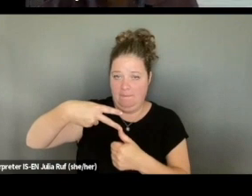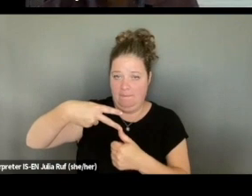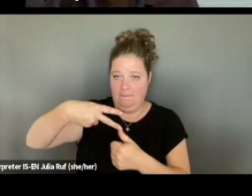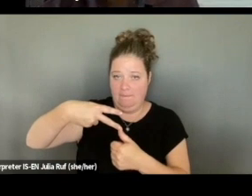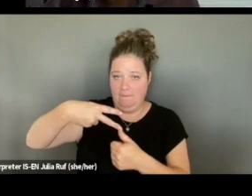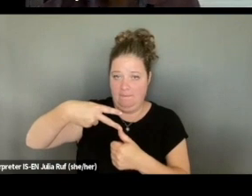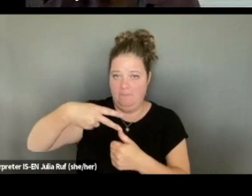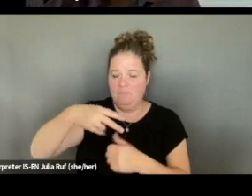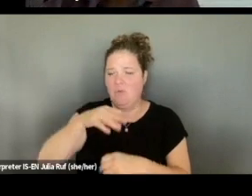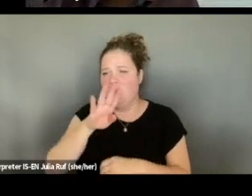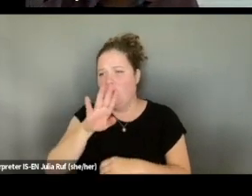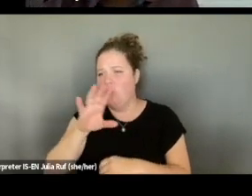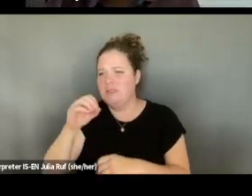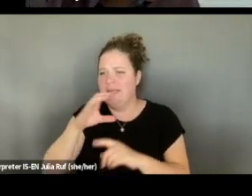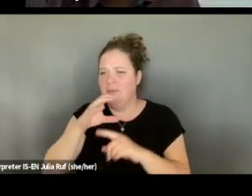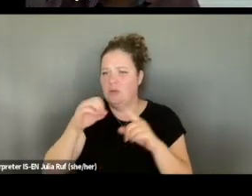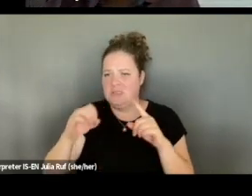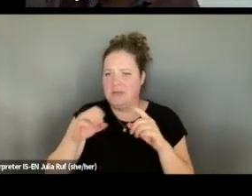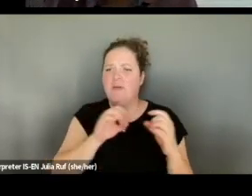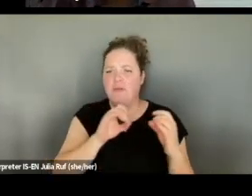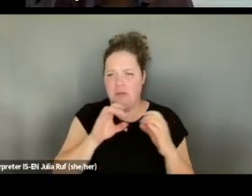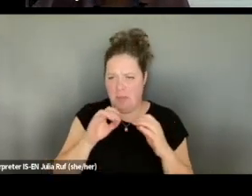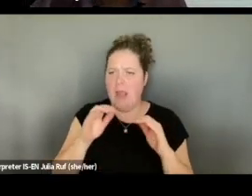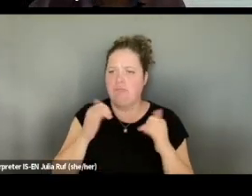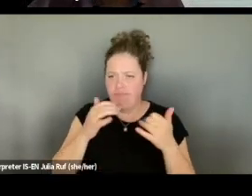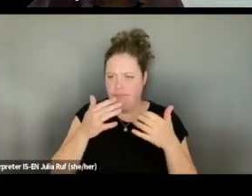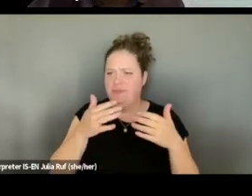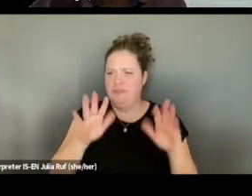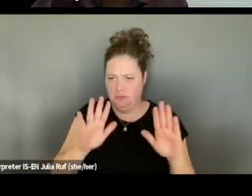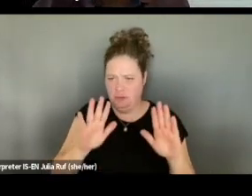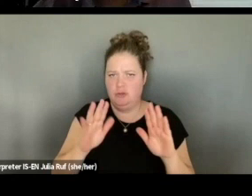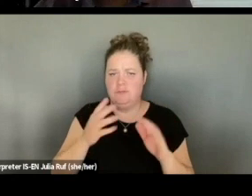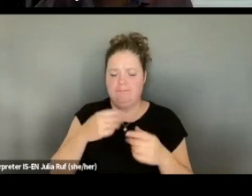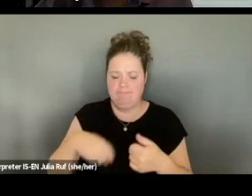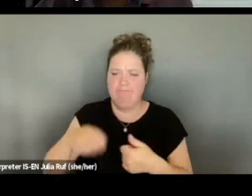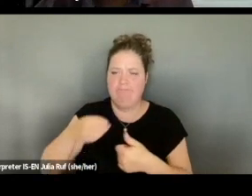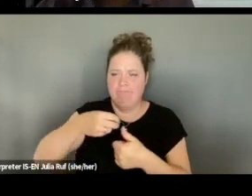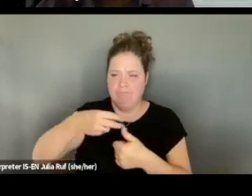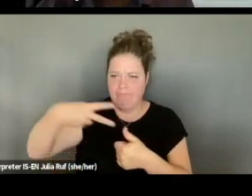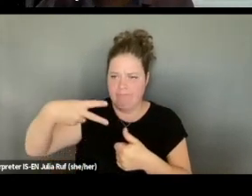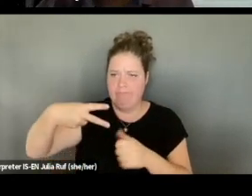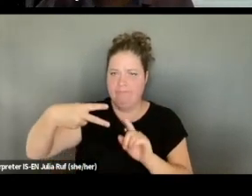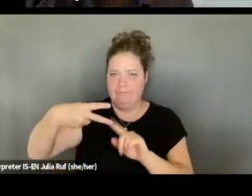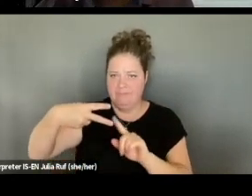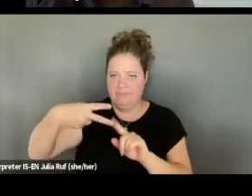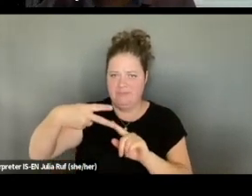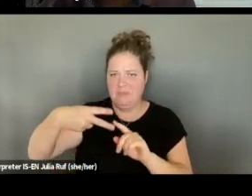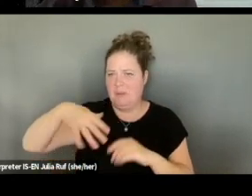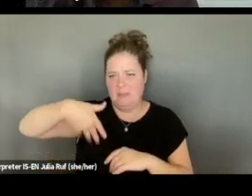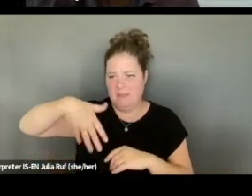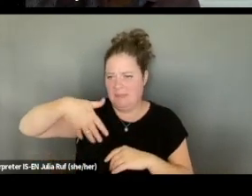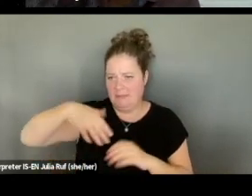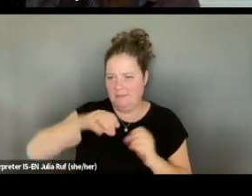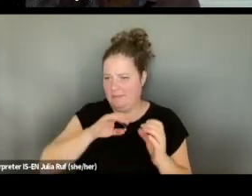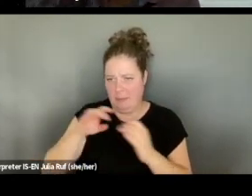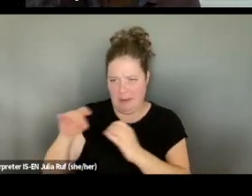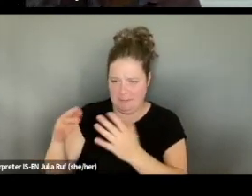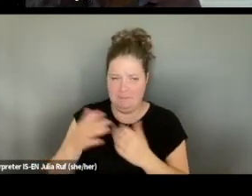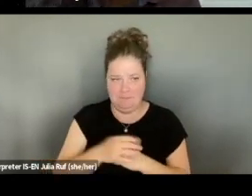60% -- have not. So, that's part of what we are looking into, what can be the reason for